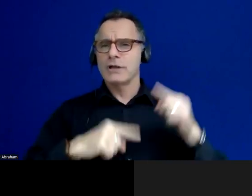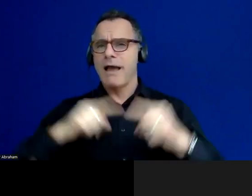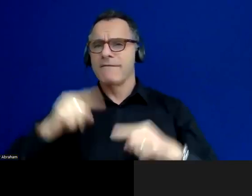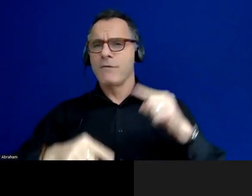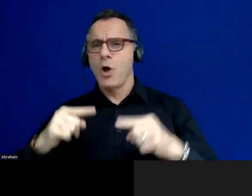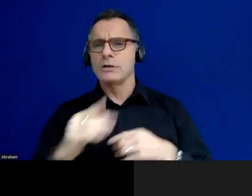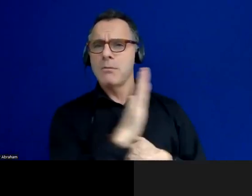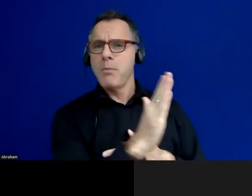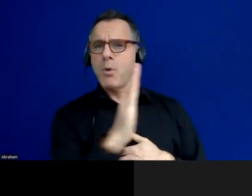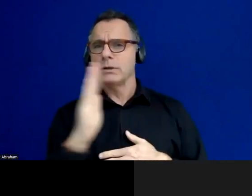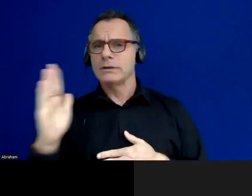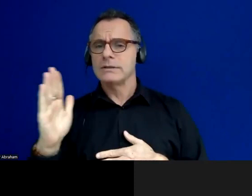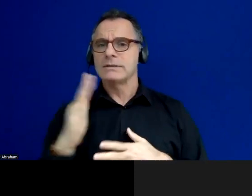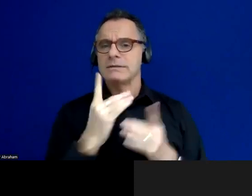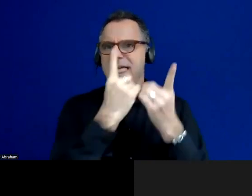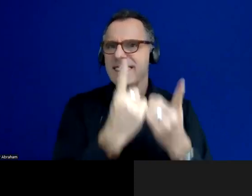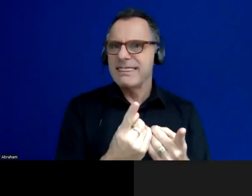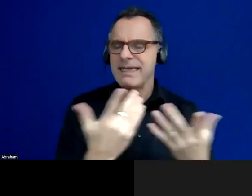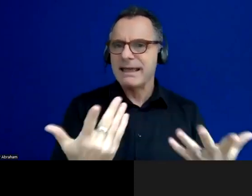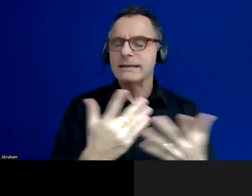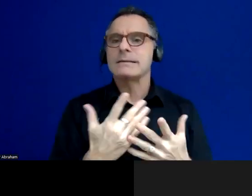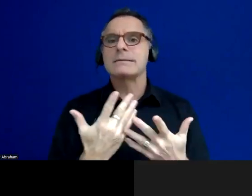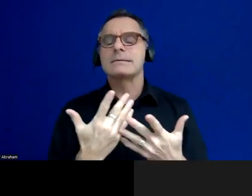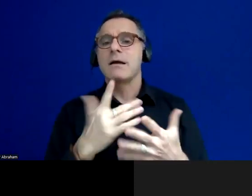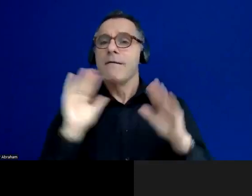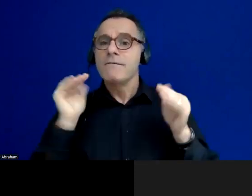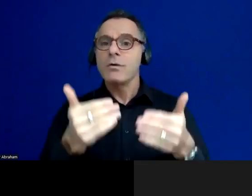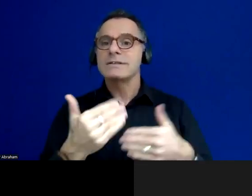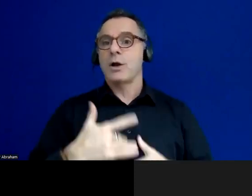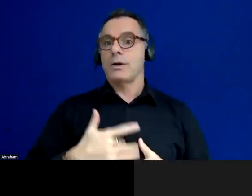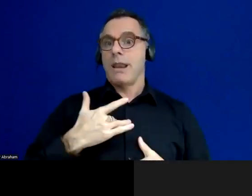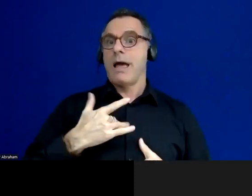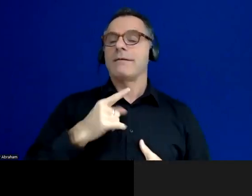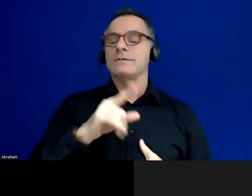artifacts, and archives, exemplifying the lives of women, charting their historical and contemporary